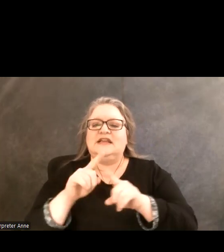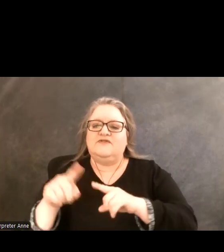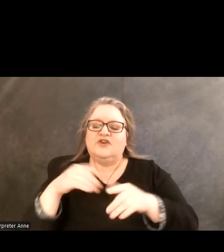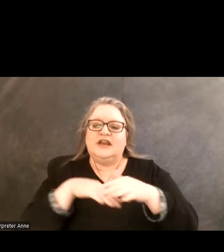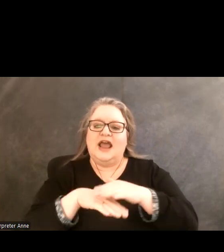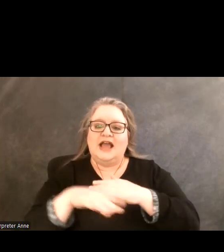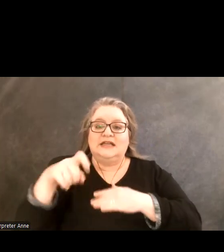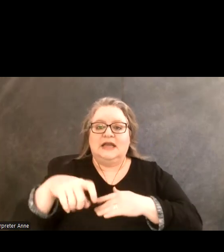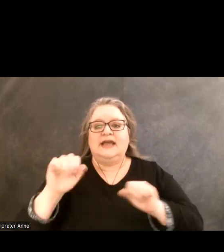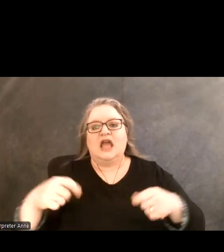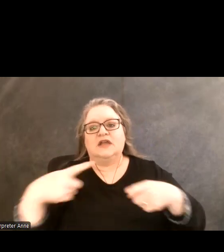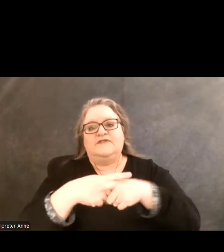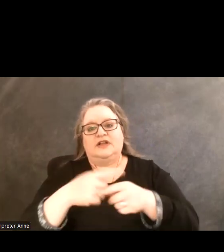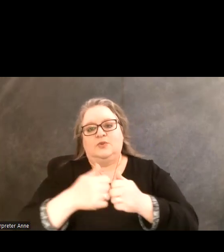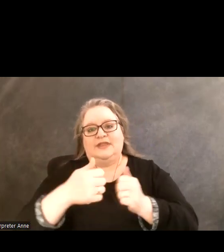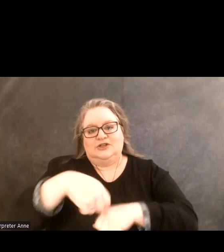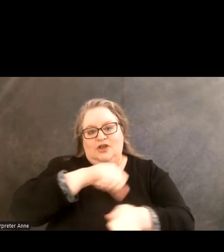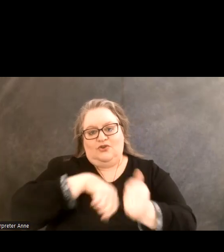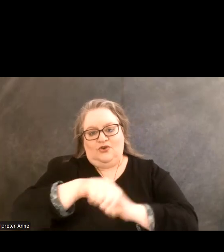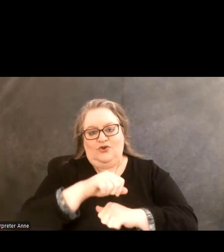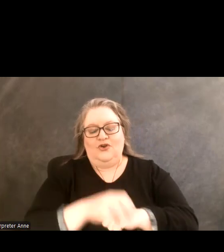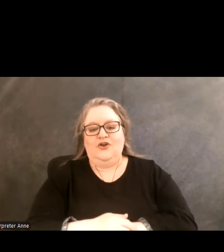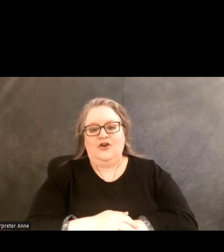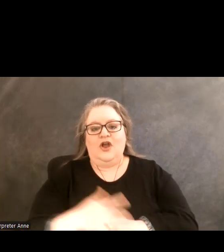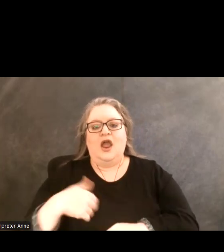often conflict with each other and we will end up with